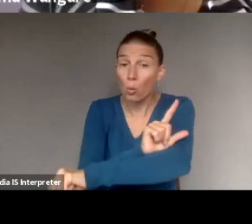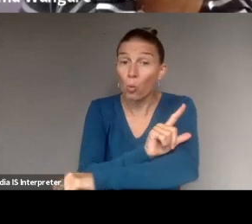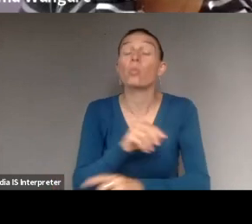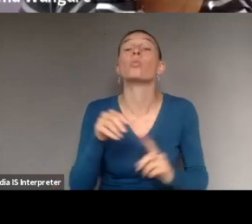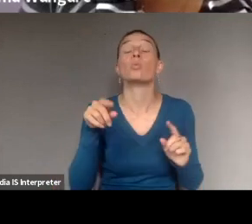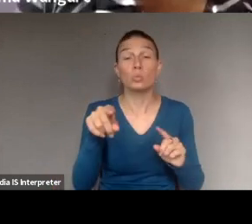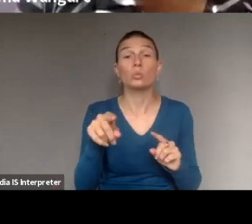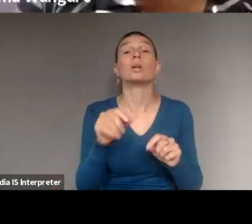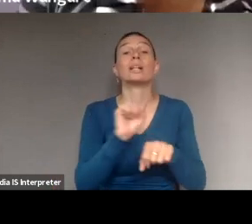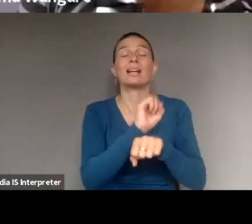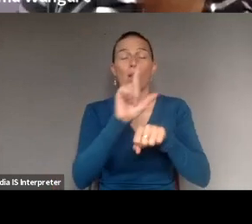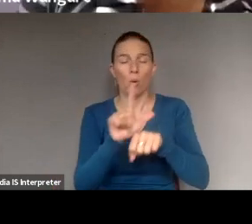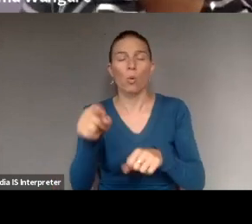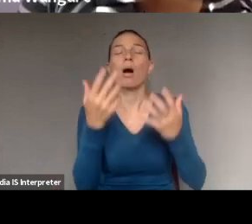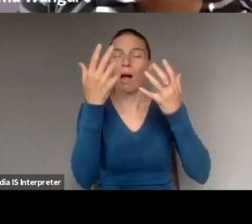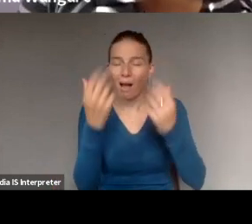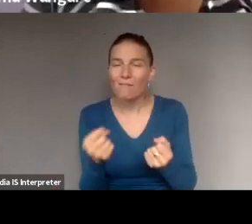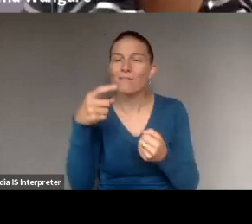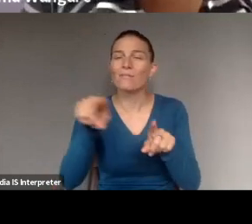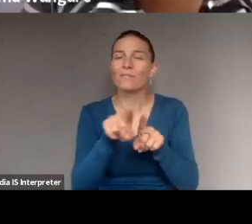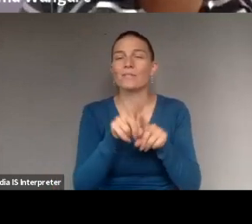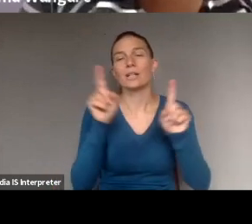known as the [unintelligible] which distributes rice,